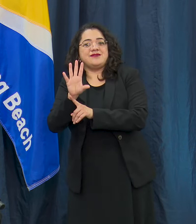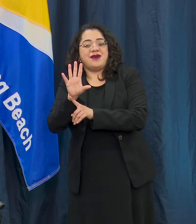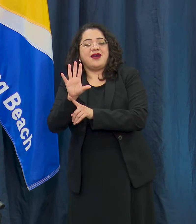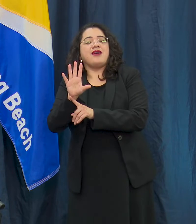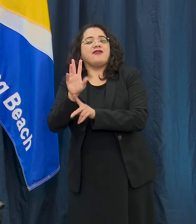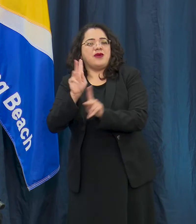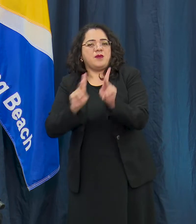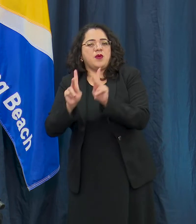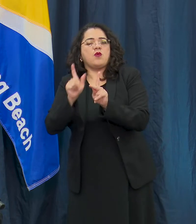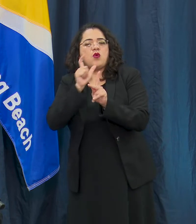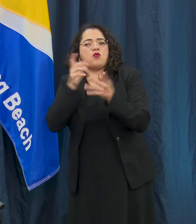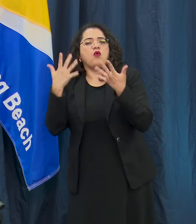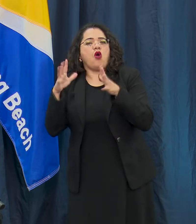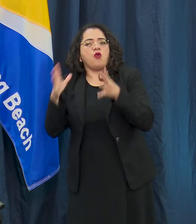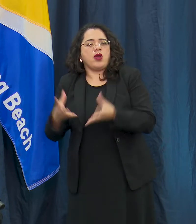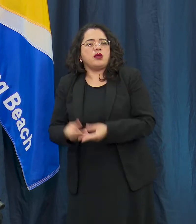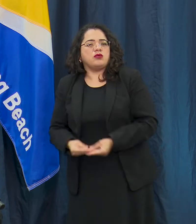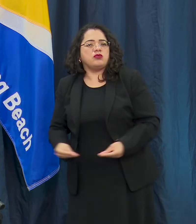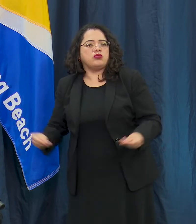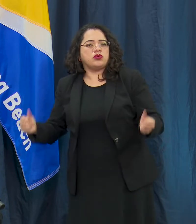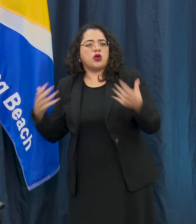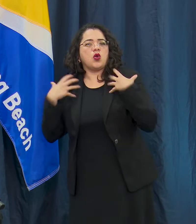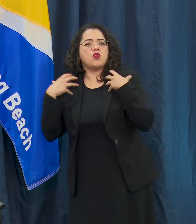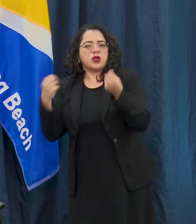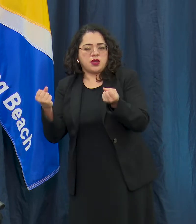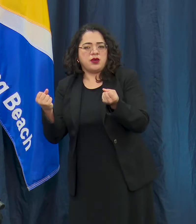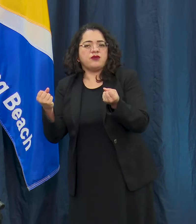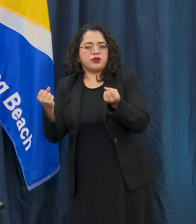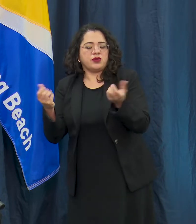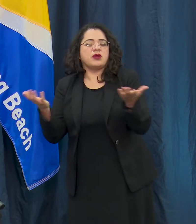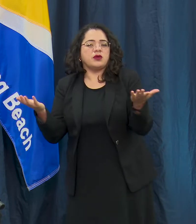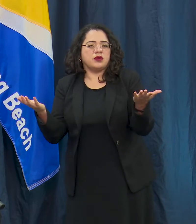and again that number also continues to go up. So it's a good sign that